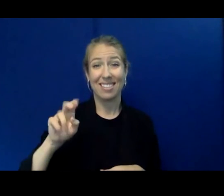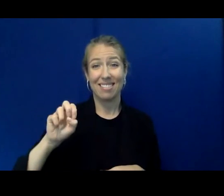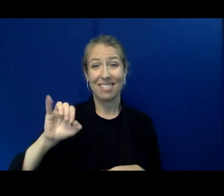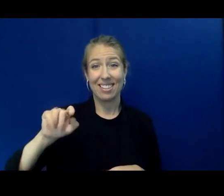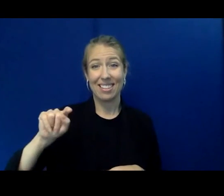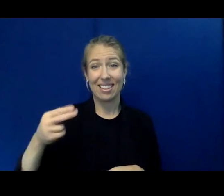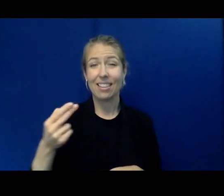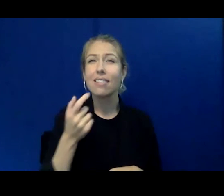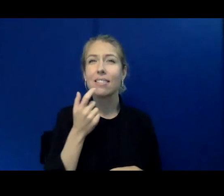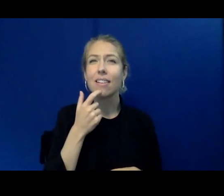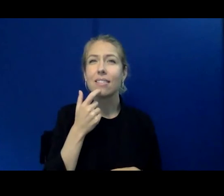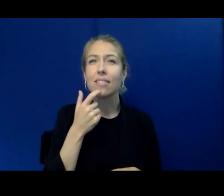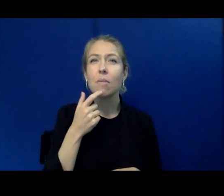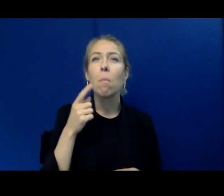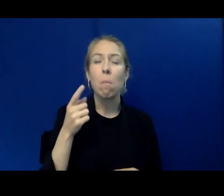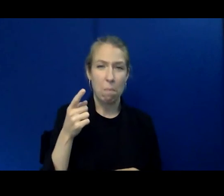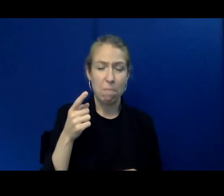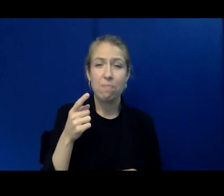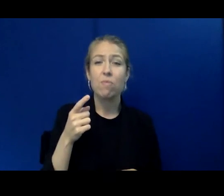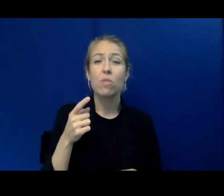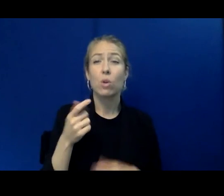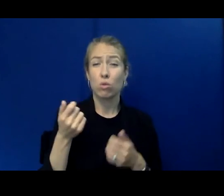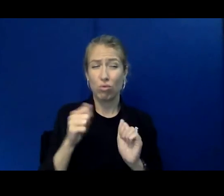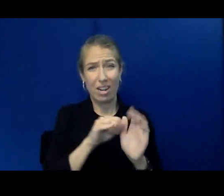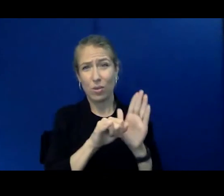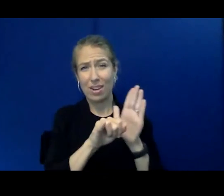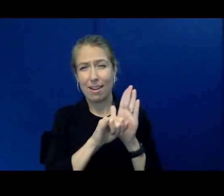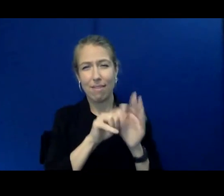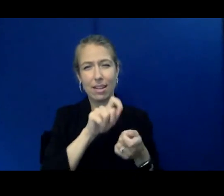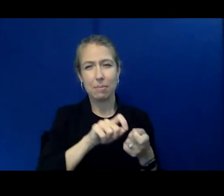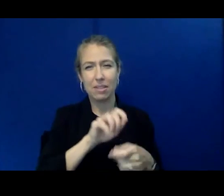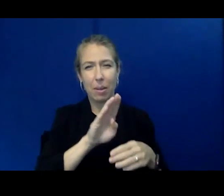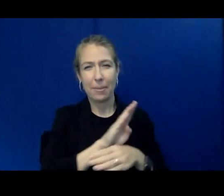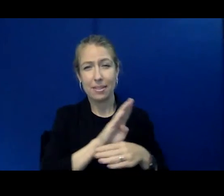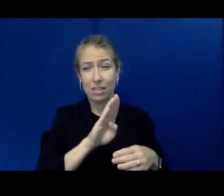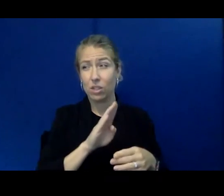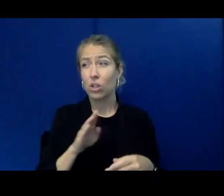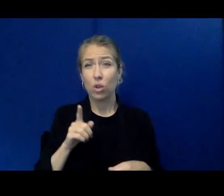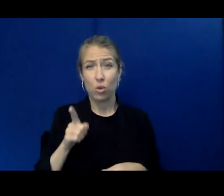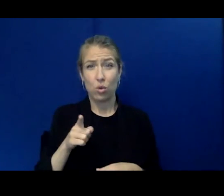a possible business, you are predominantly going off what is the interest of the participant,